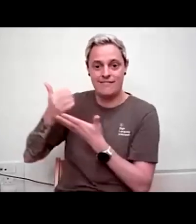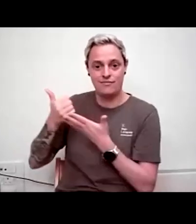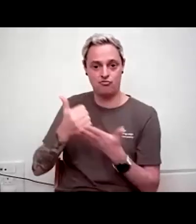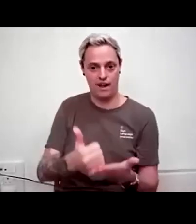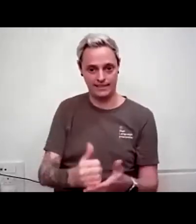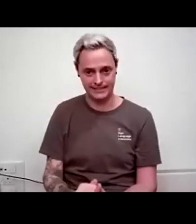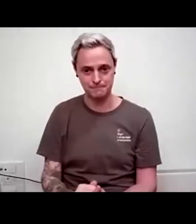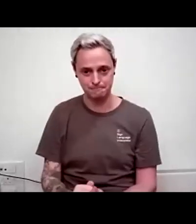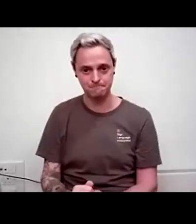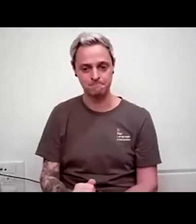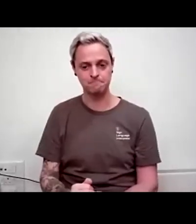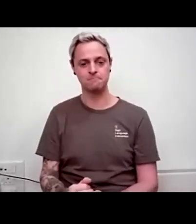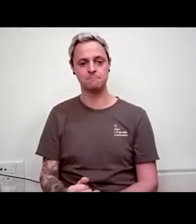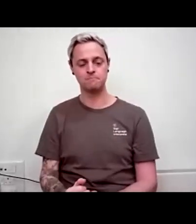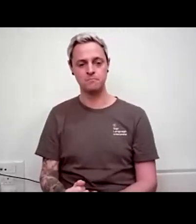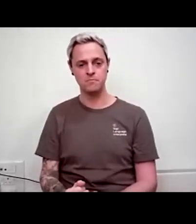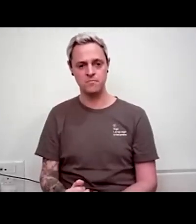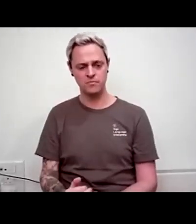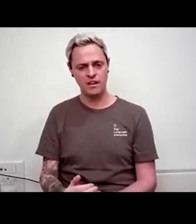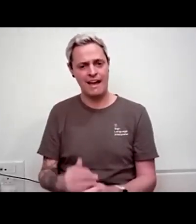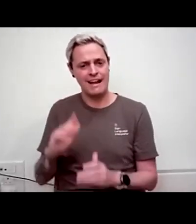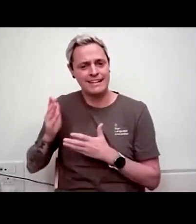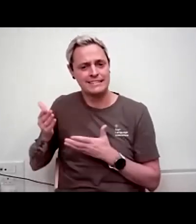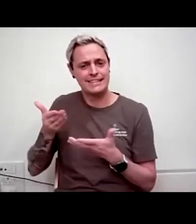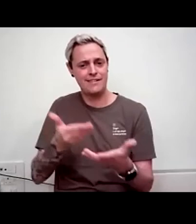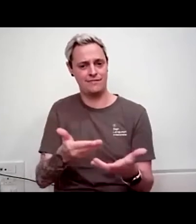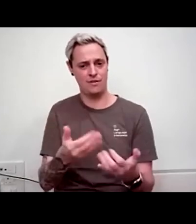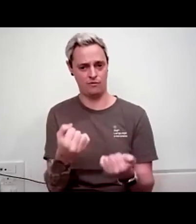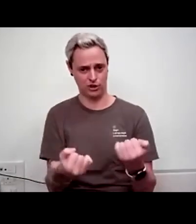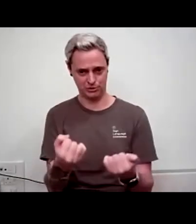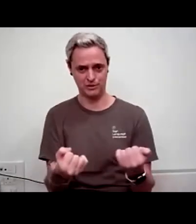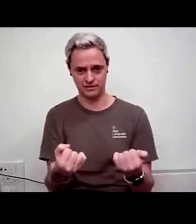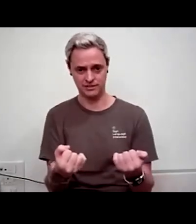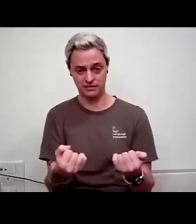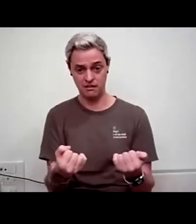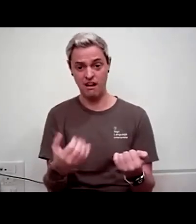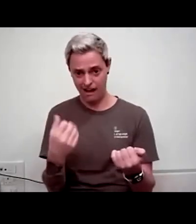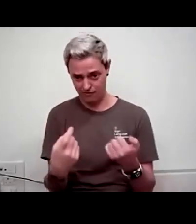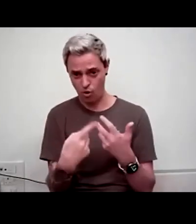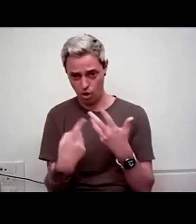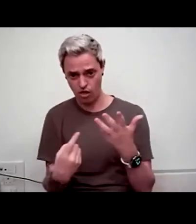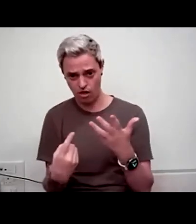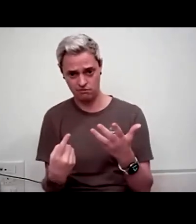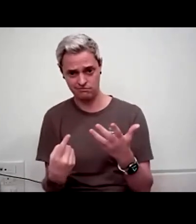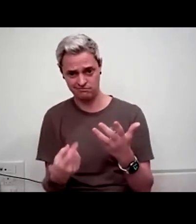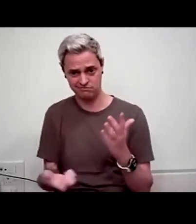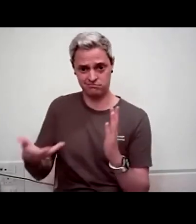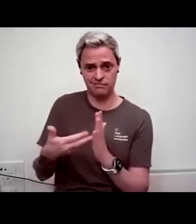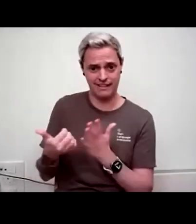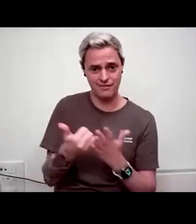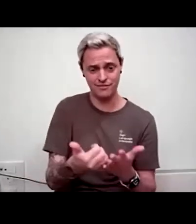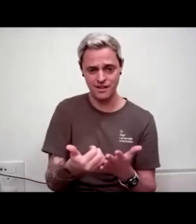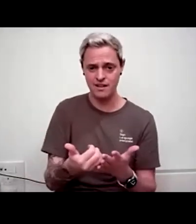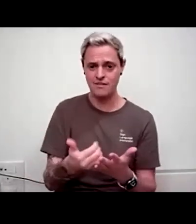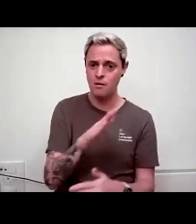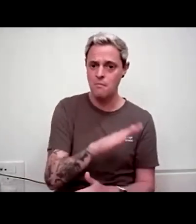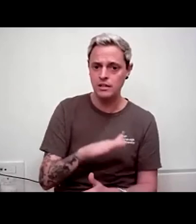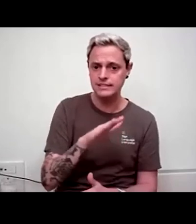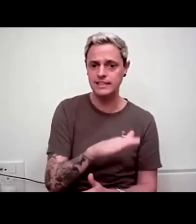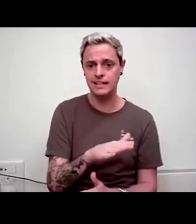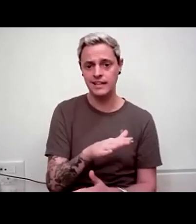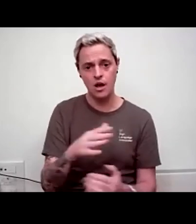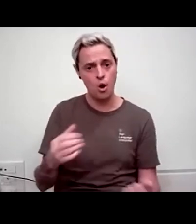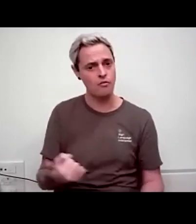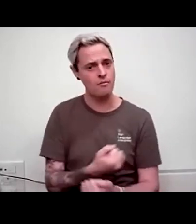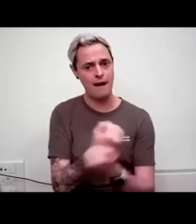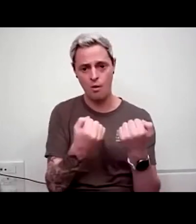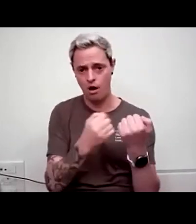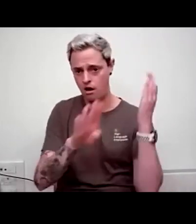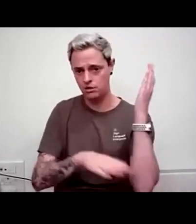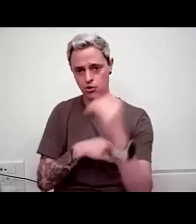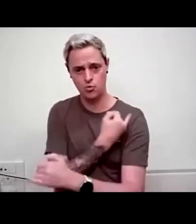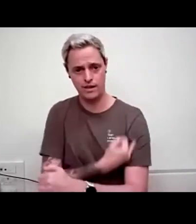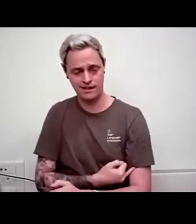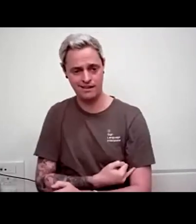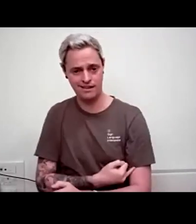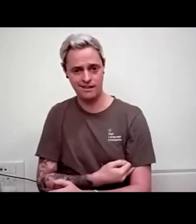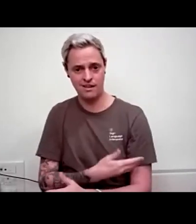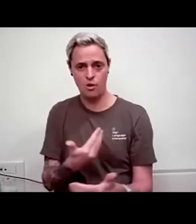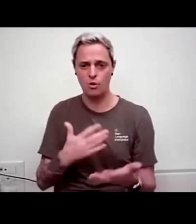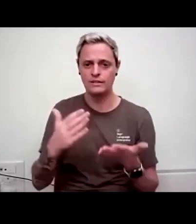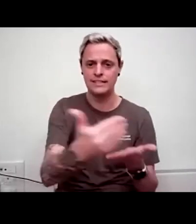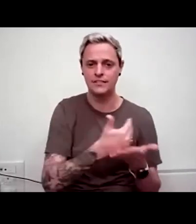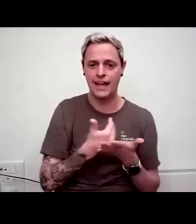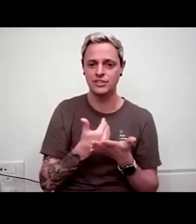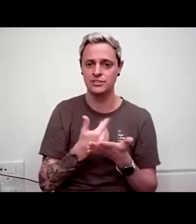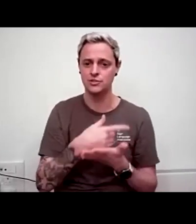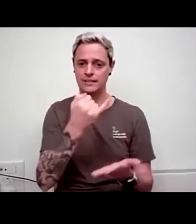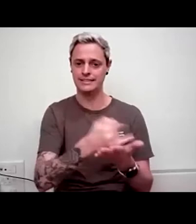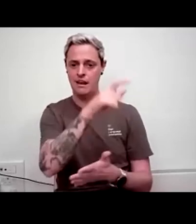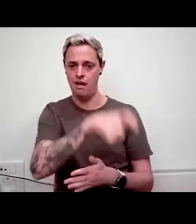And second this gift of judgment is never without other gifts. Gifts of mercy, gifts of power to the weak, gifts of sanctification to the sinner.